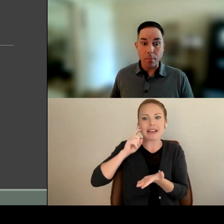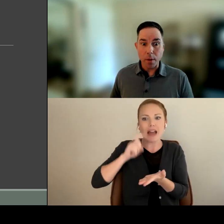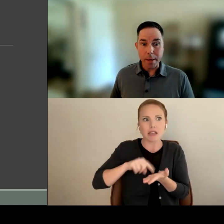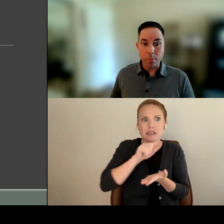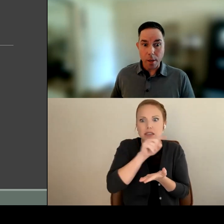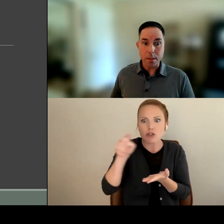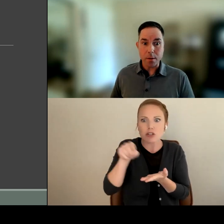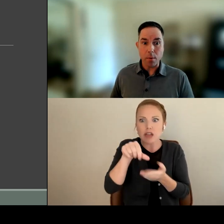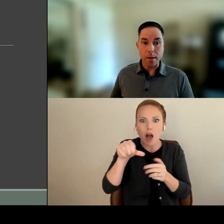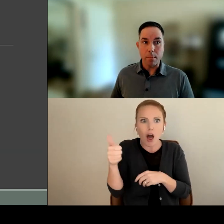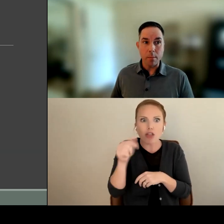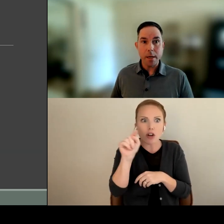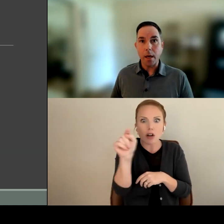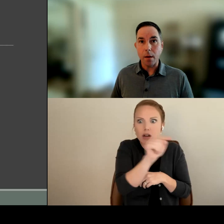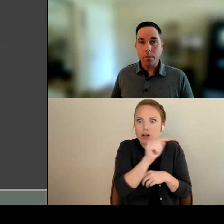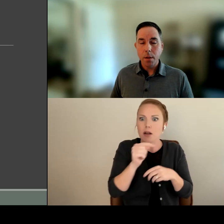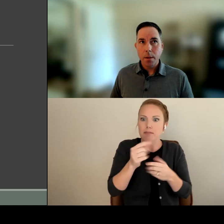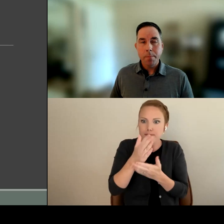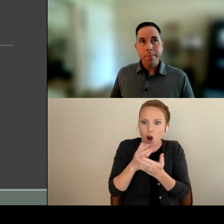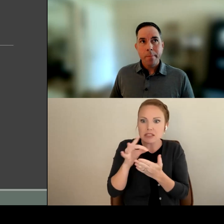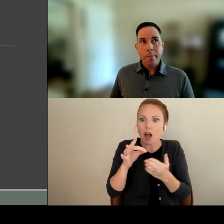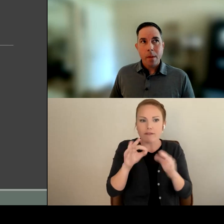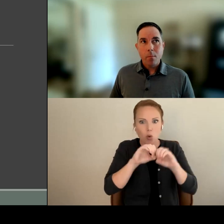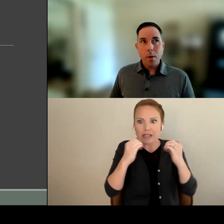have really embraced it the way that they have.